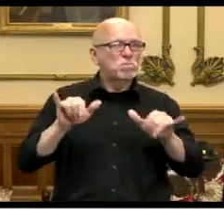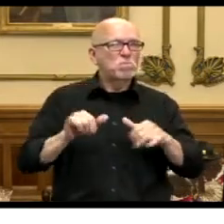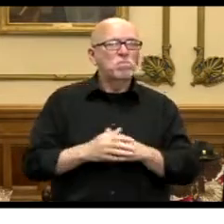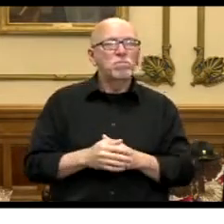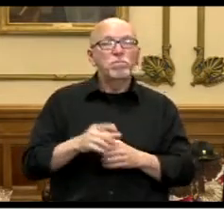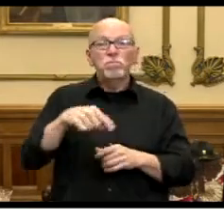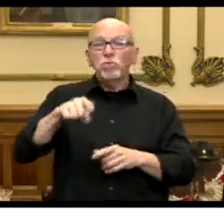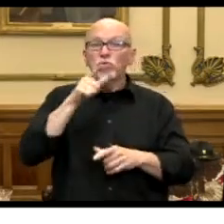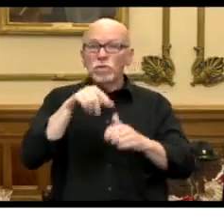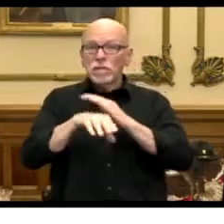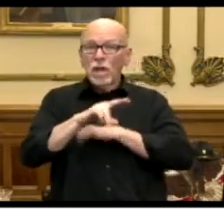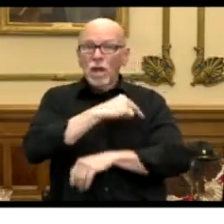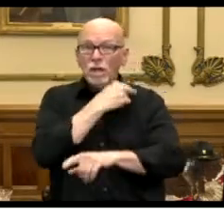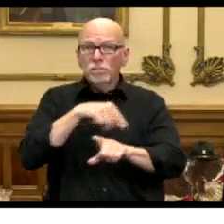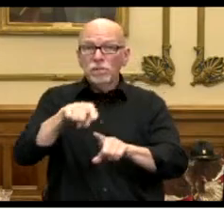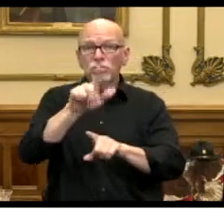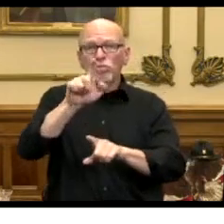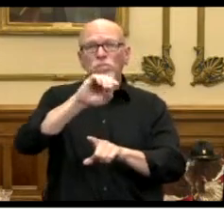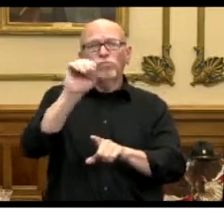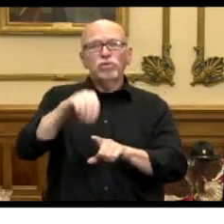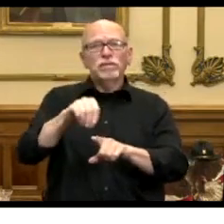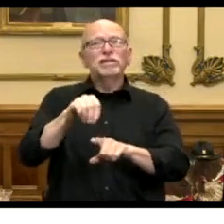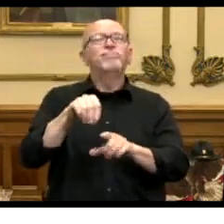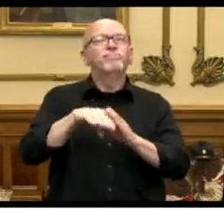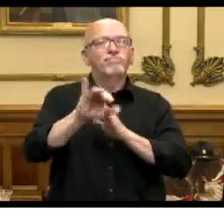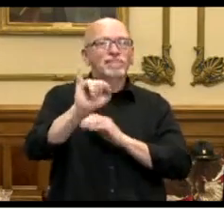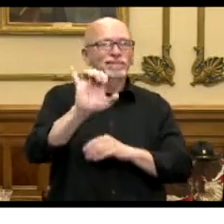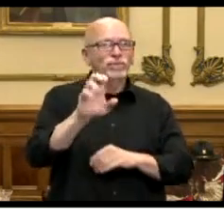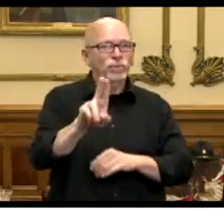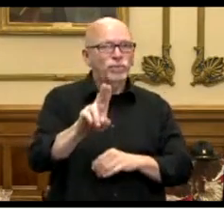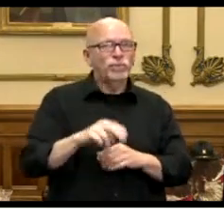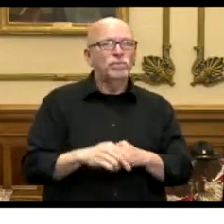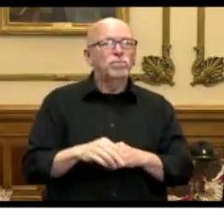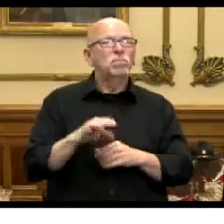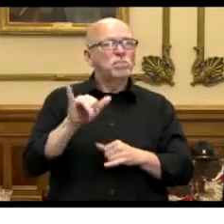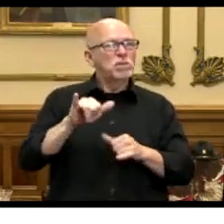hospitalized, 21% were admitted to the I C U, which is consistent with what